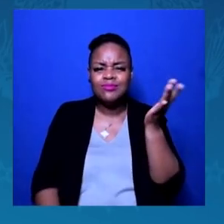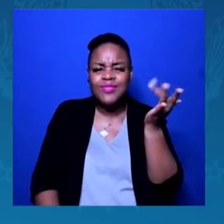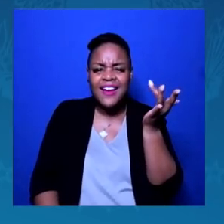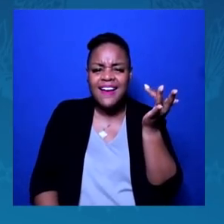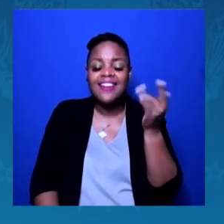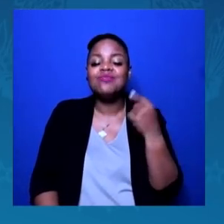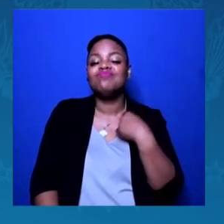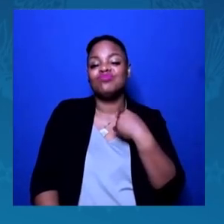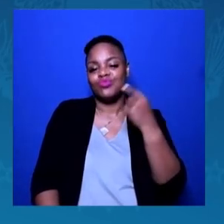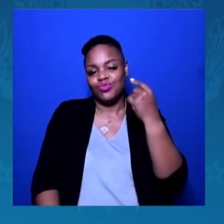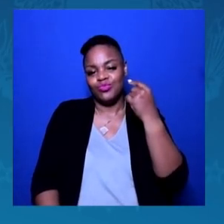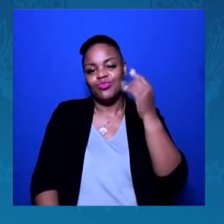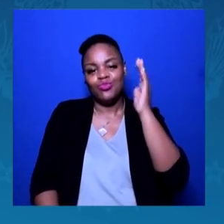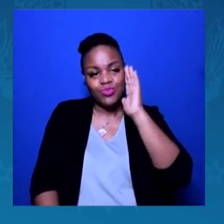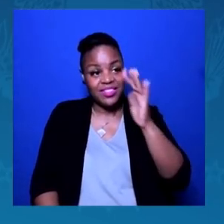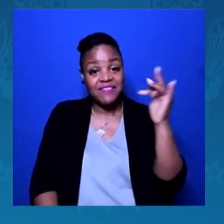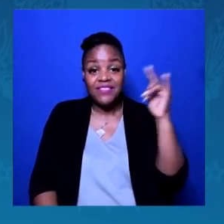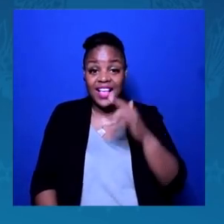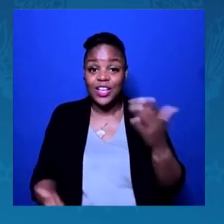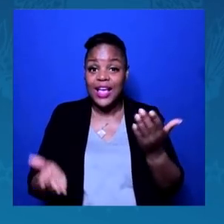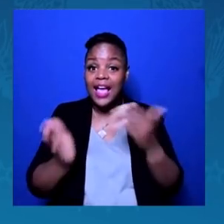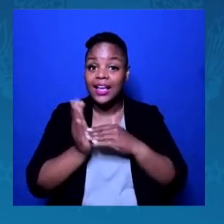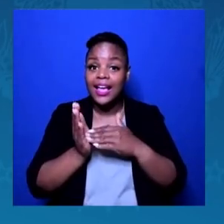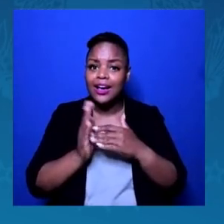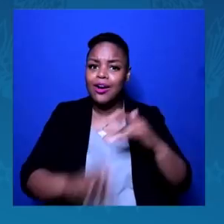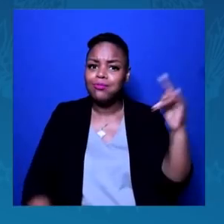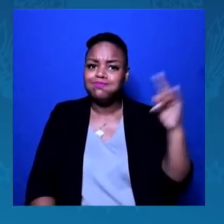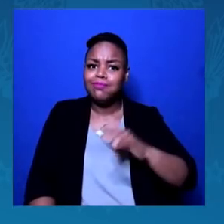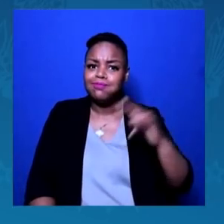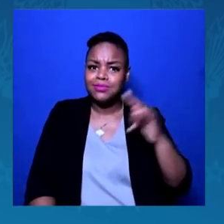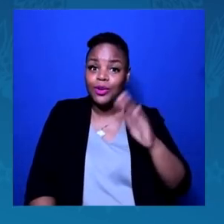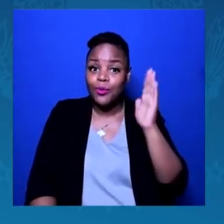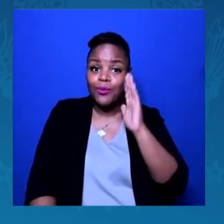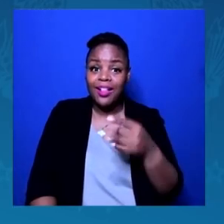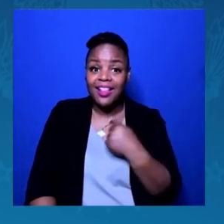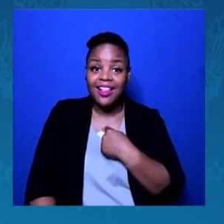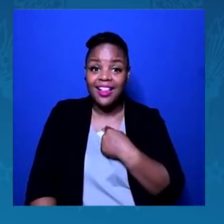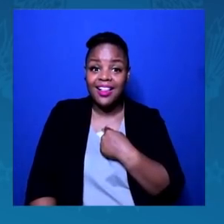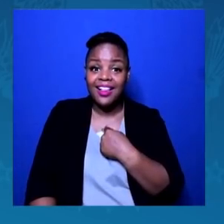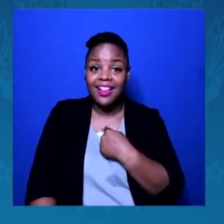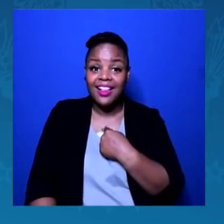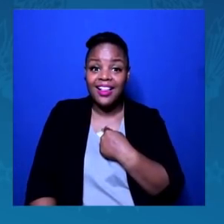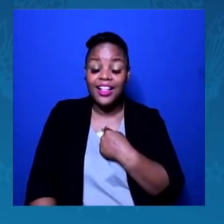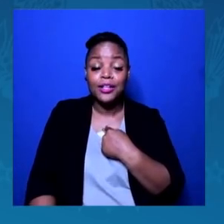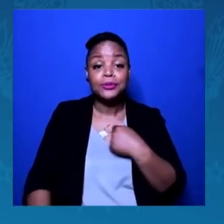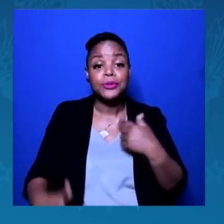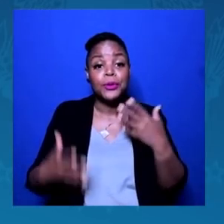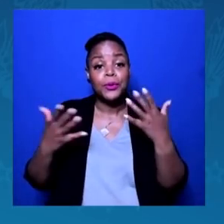as we follow through and chart this next chapter and the partnership in the relationship